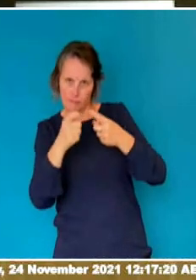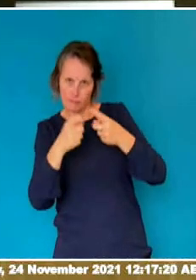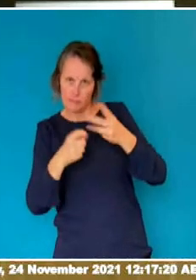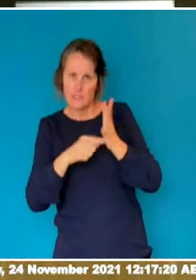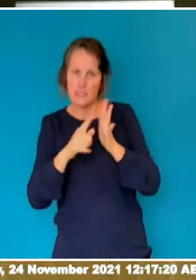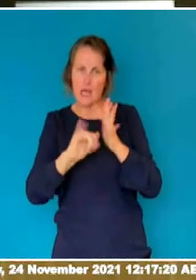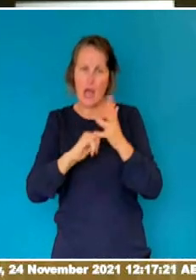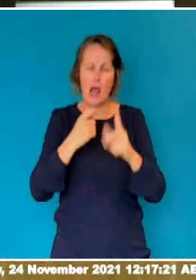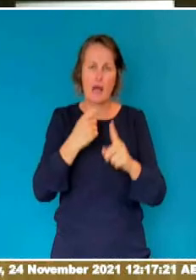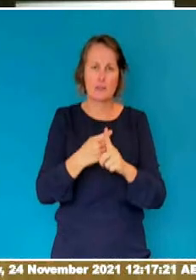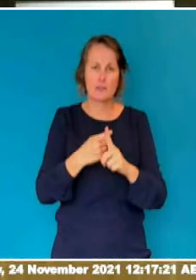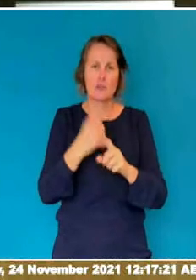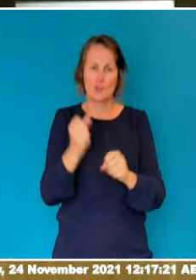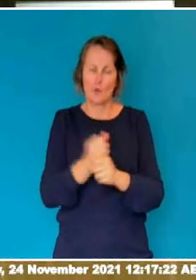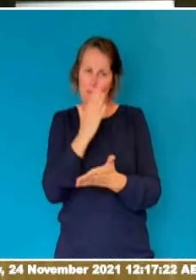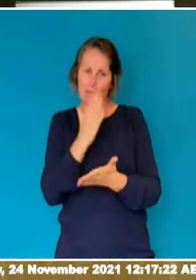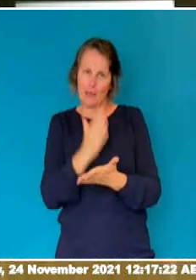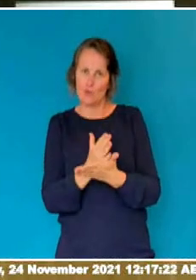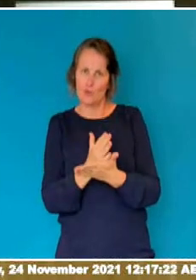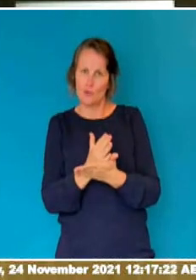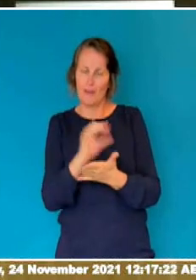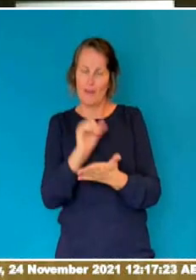appropriate standards of documentation are completed.